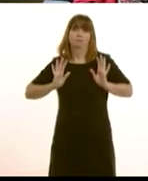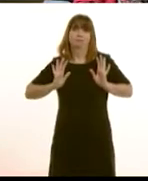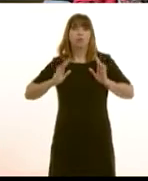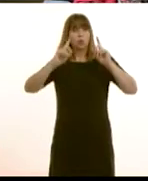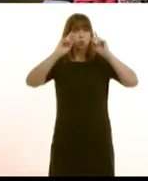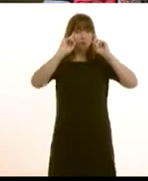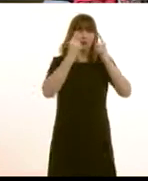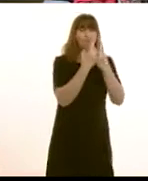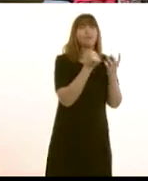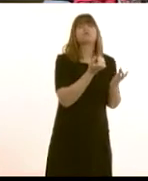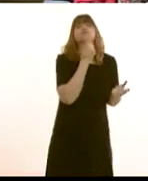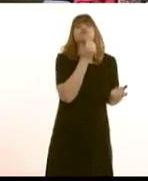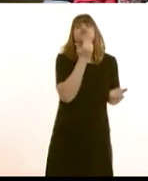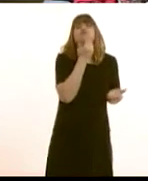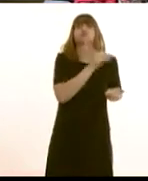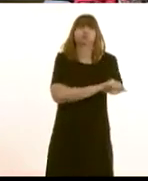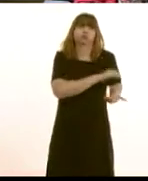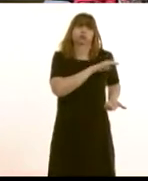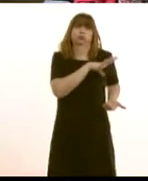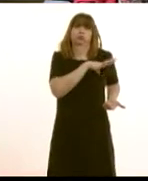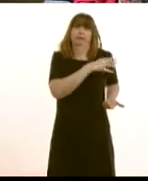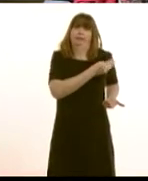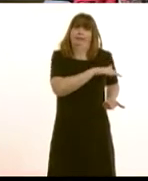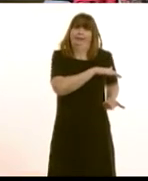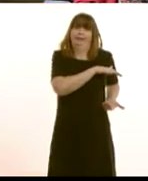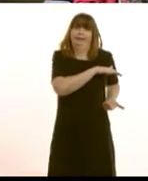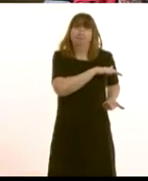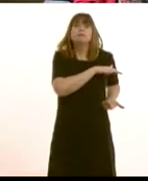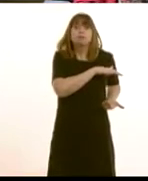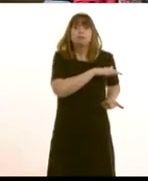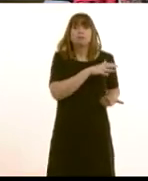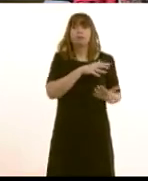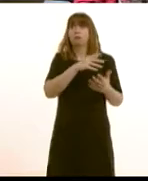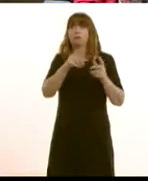have substantial reserves. Other organisations are expected to draw on those reserves and